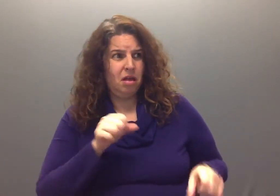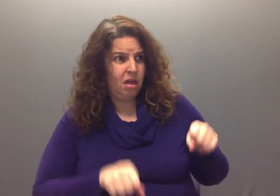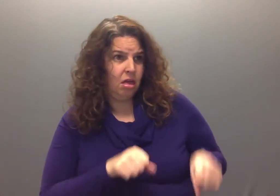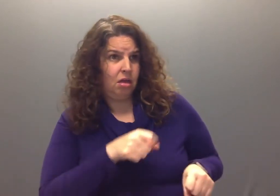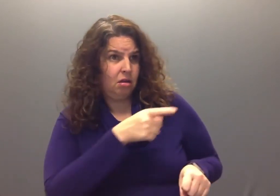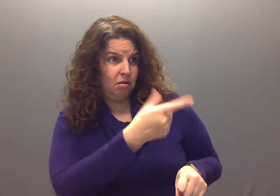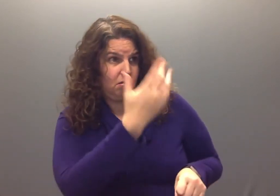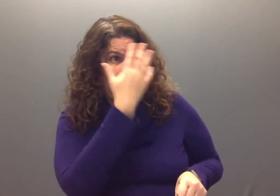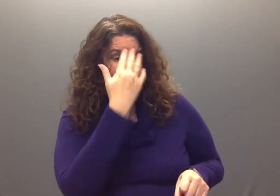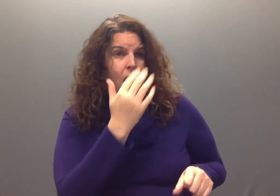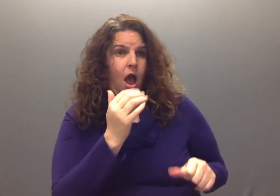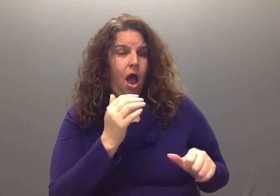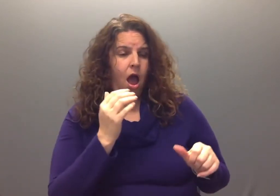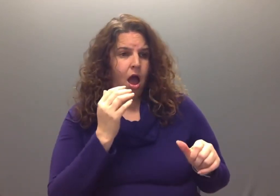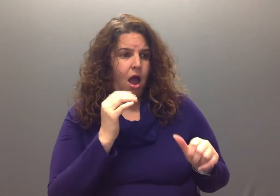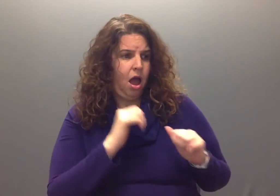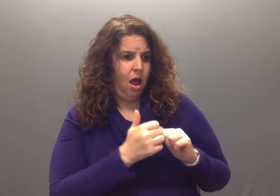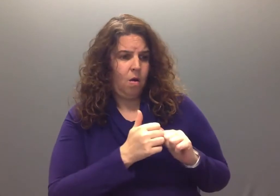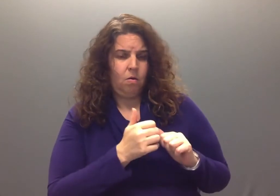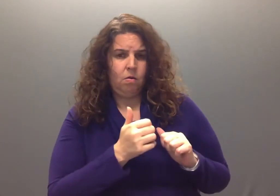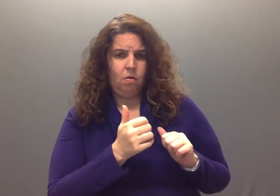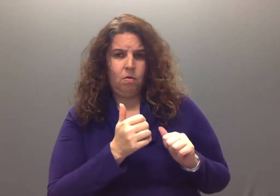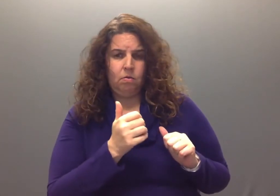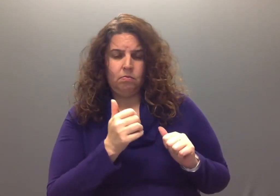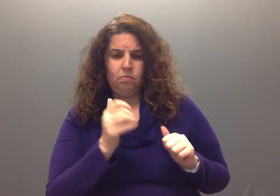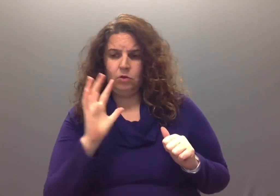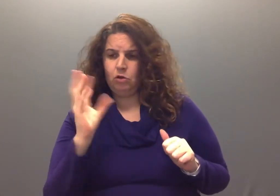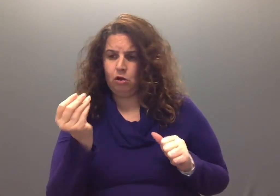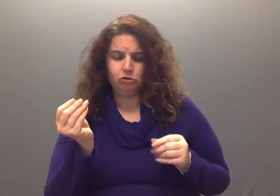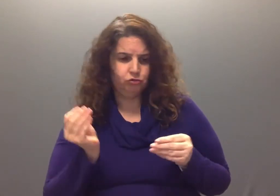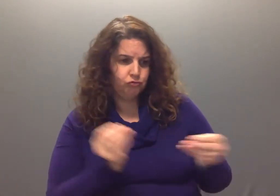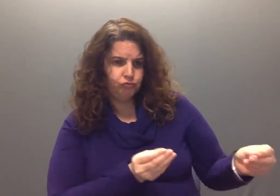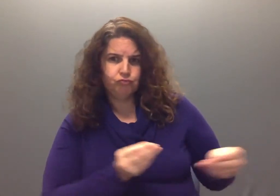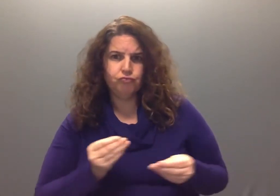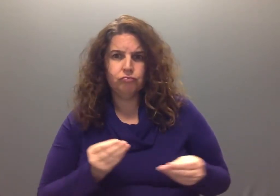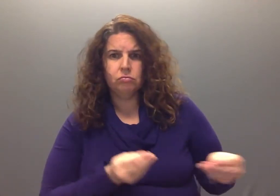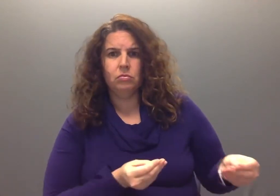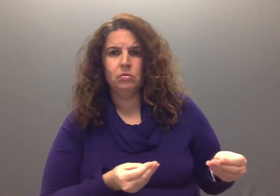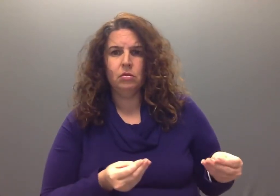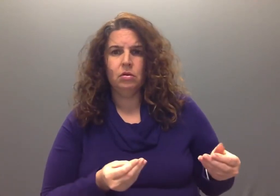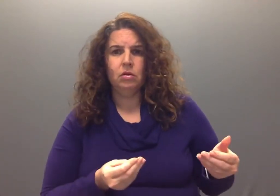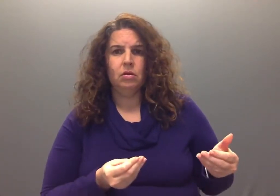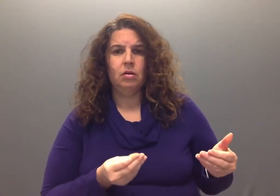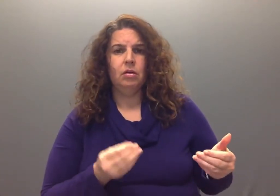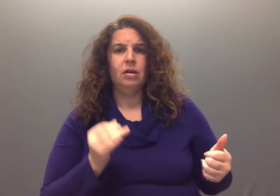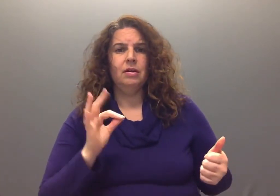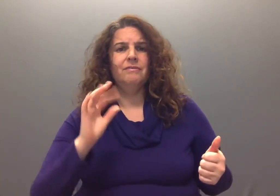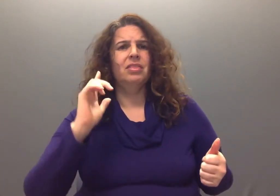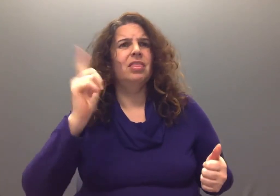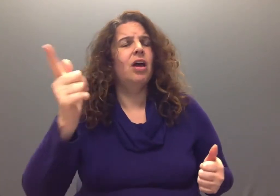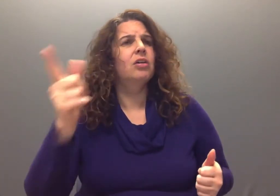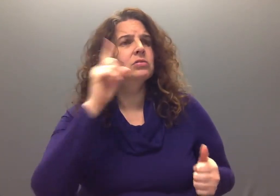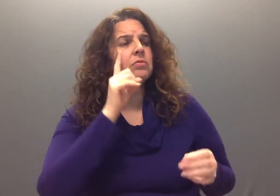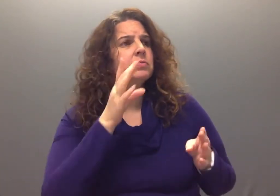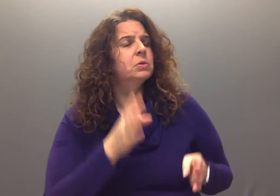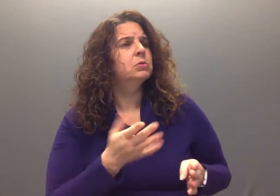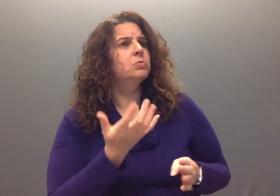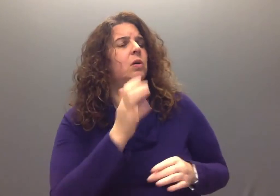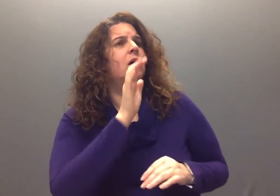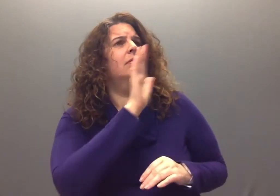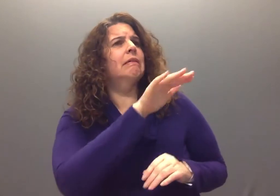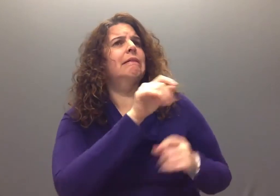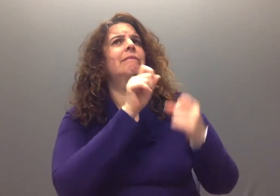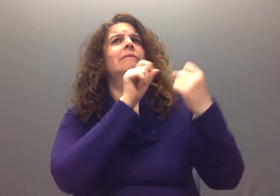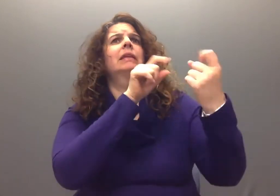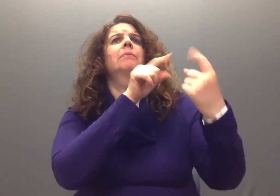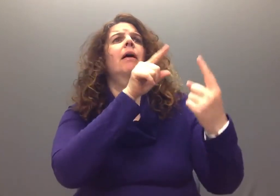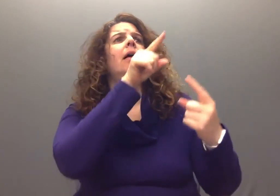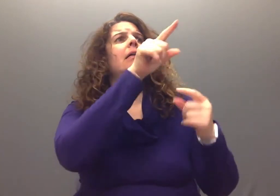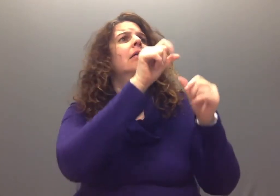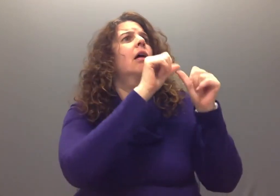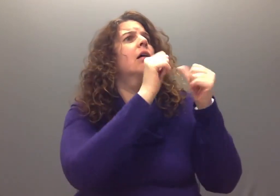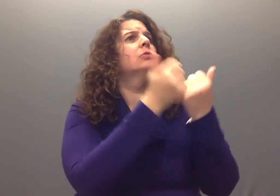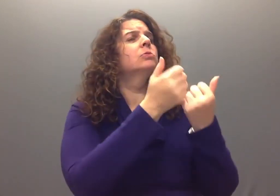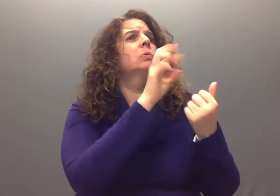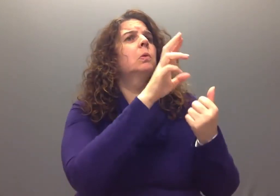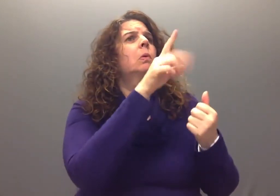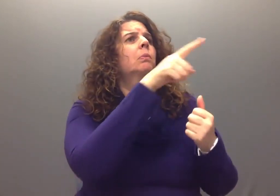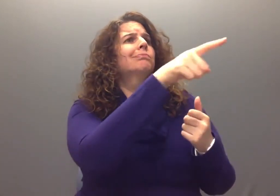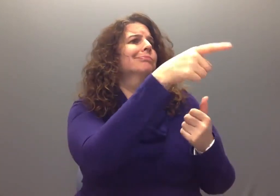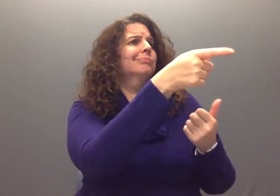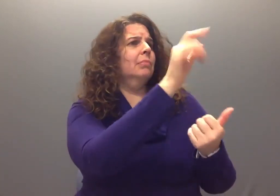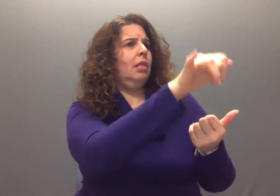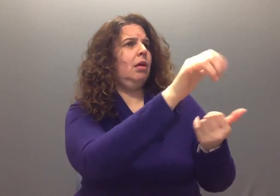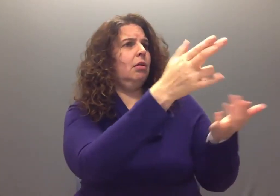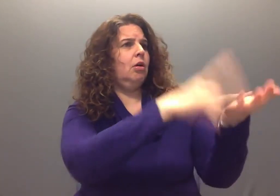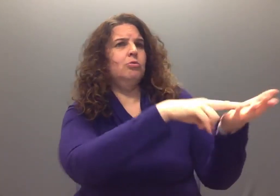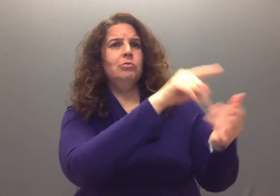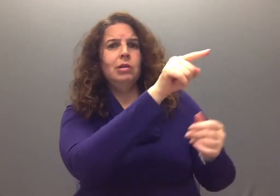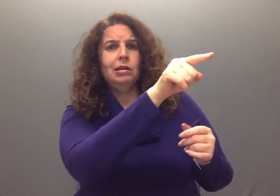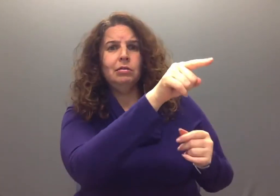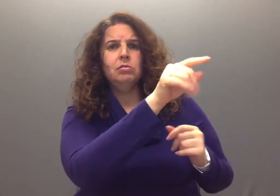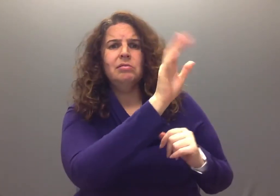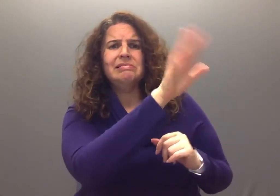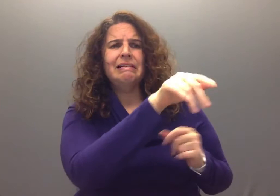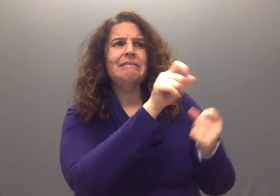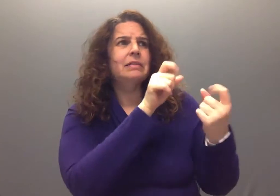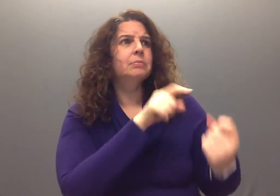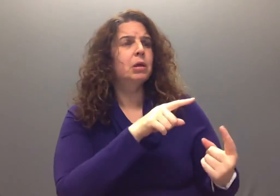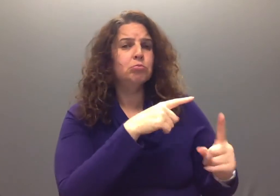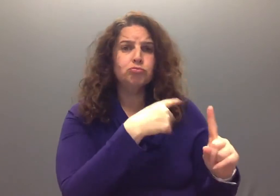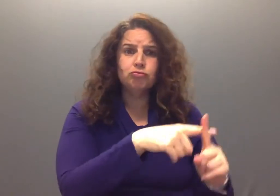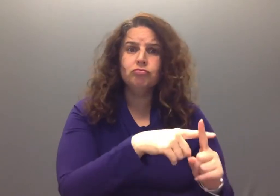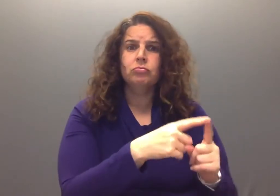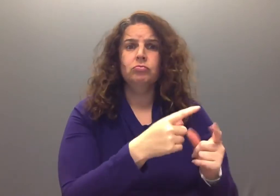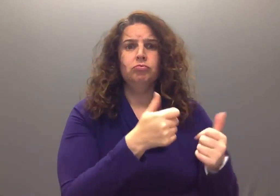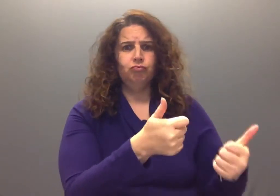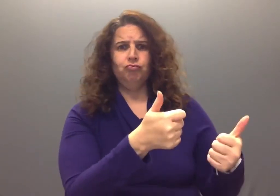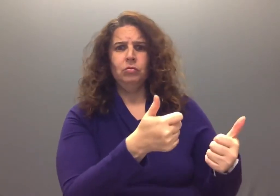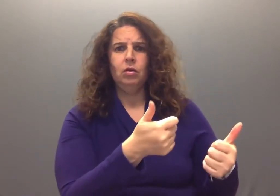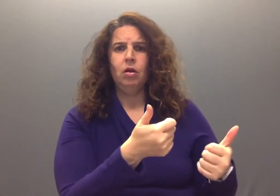Also, this practice prevents the Deaf person from providing feedback to the agency or the hiring party, whether it be positive or suggestions for improvements.